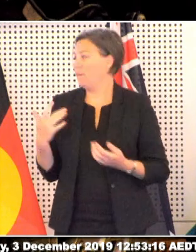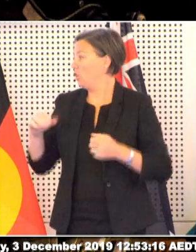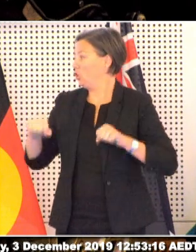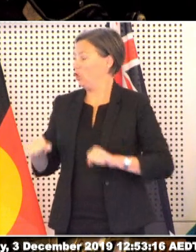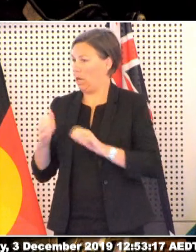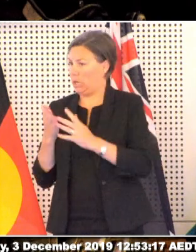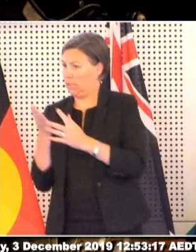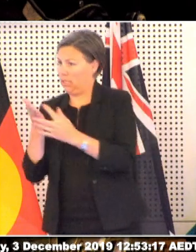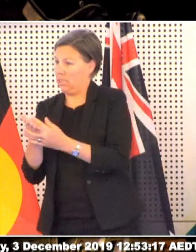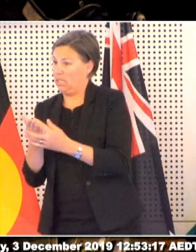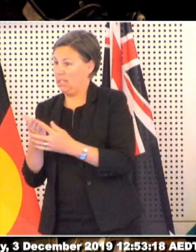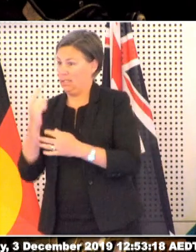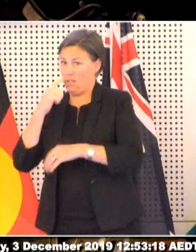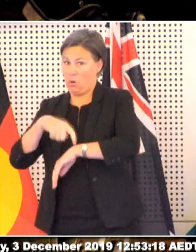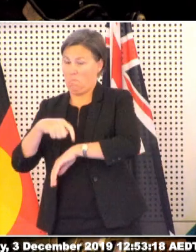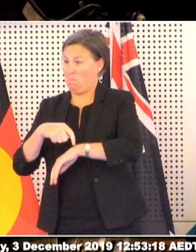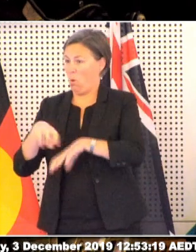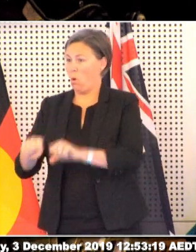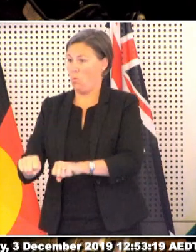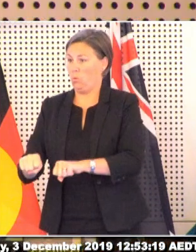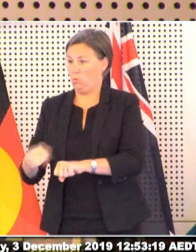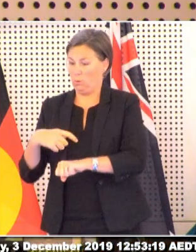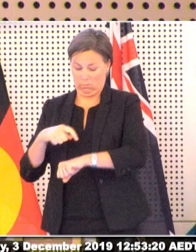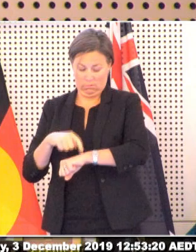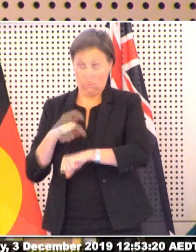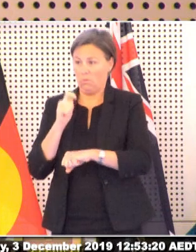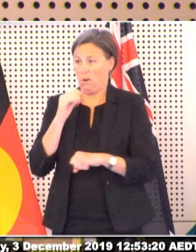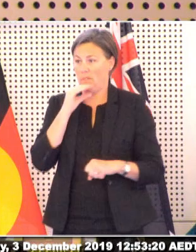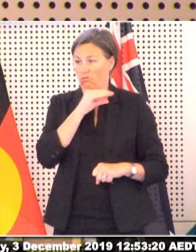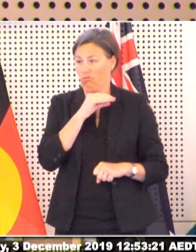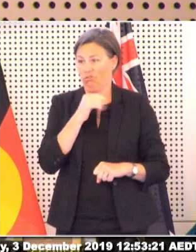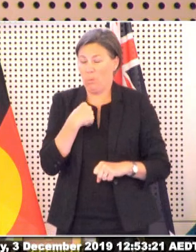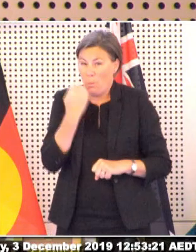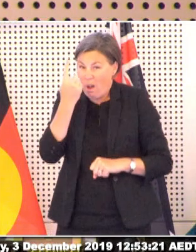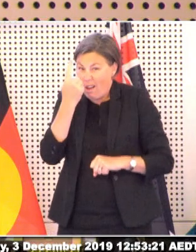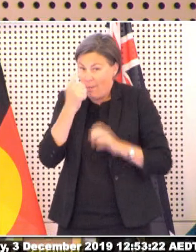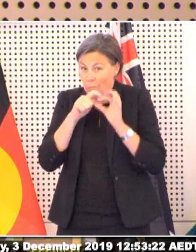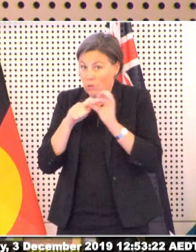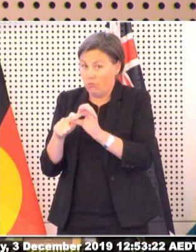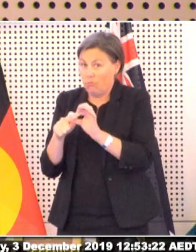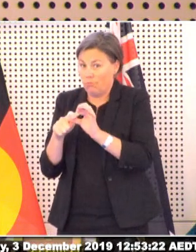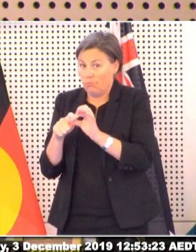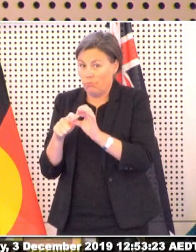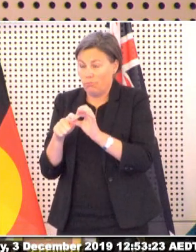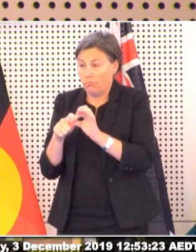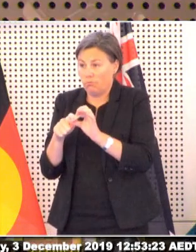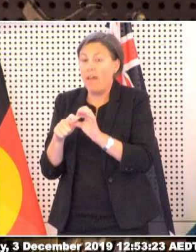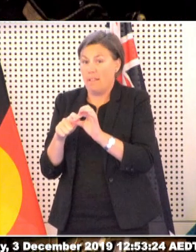Could we perhaps finish here because it’s just before 5 to I have one question to finish on this topic and then we will adjourn.